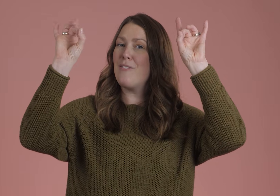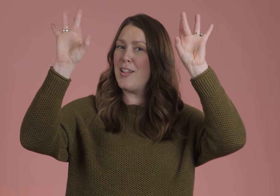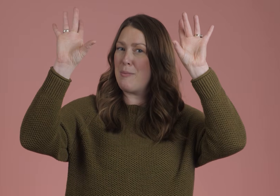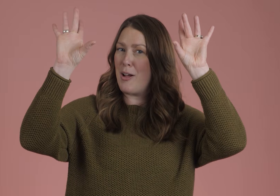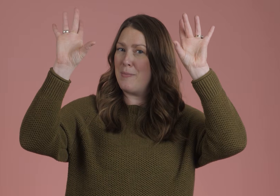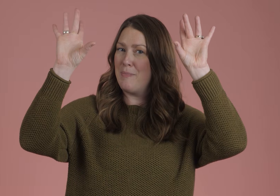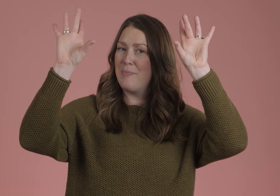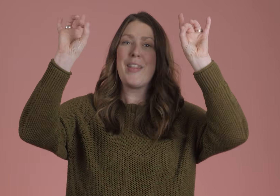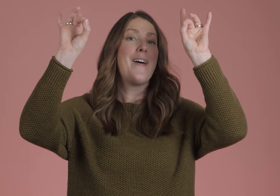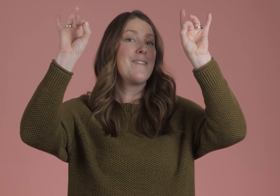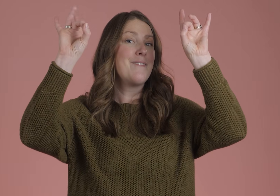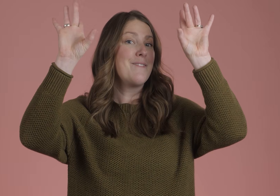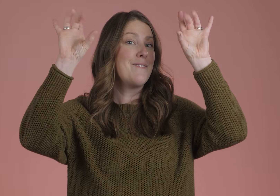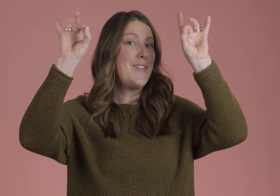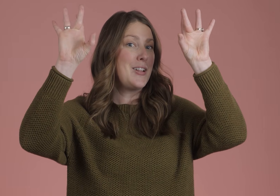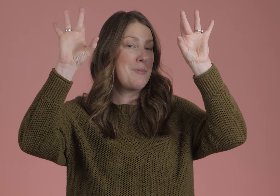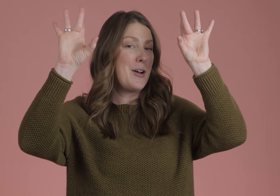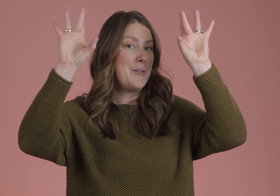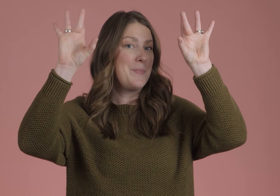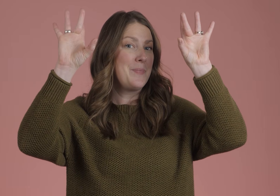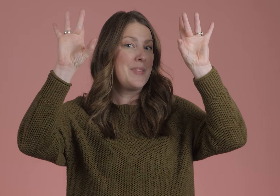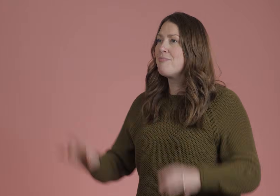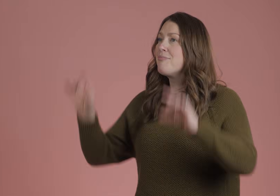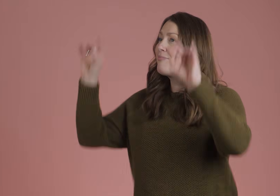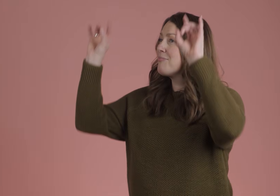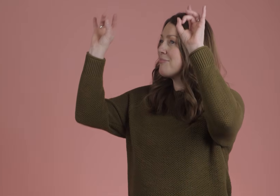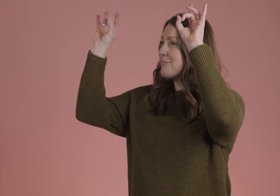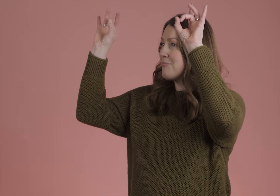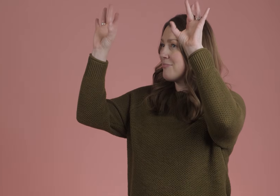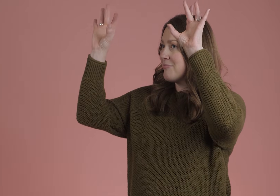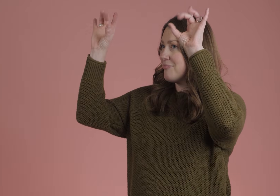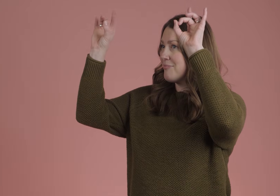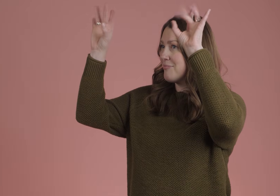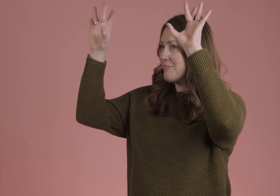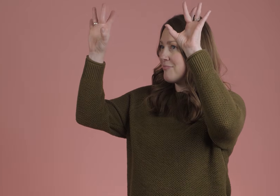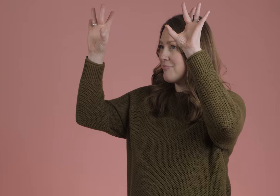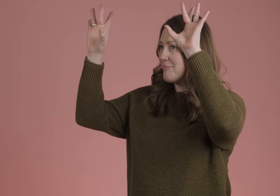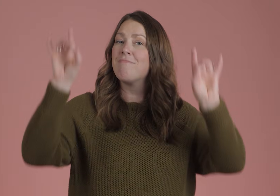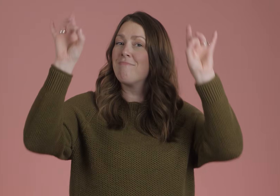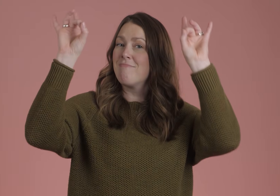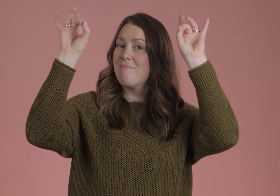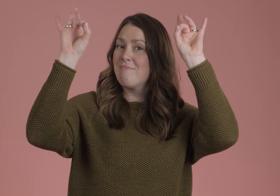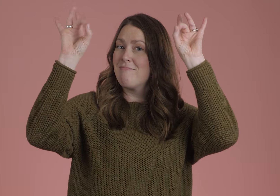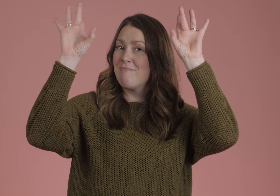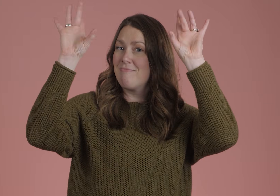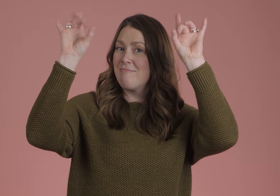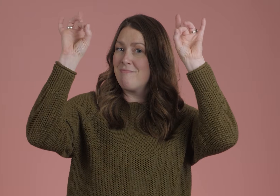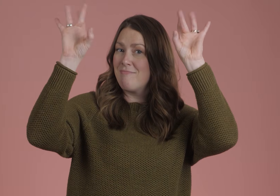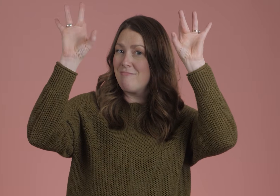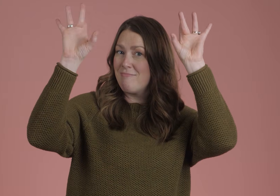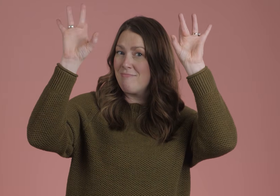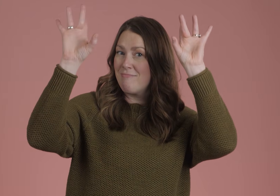Volleyball. Volleyball. Your middle fingers are flicking like you're hitting the volleyball.